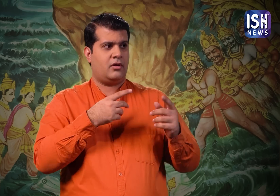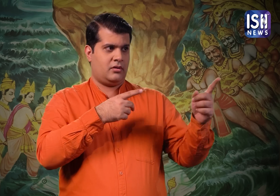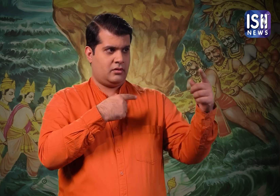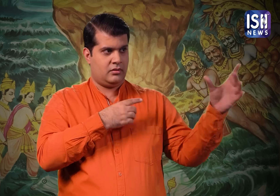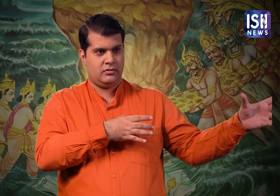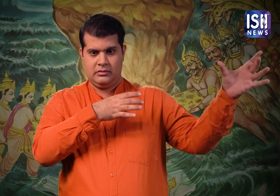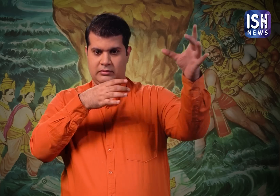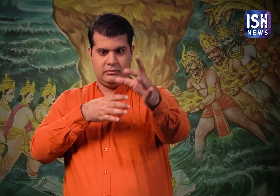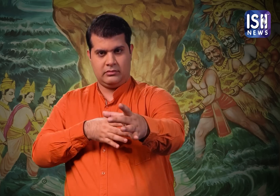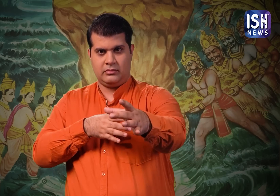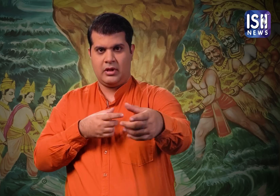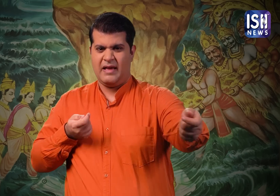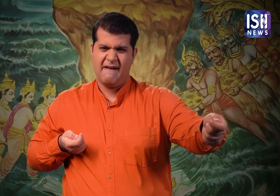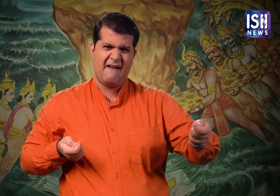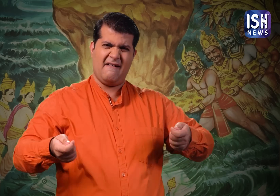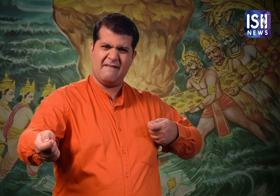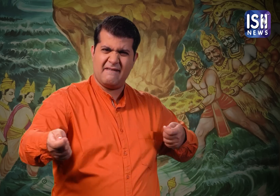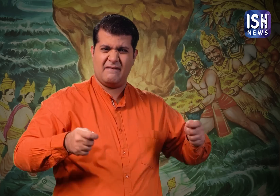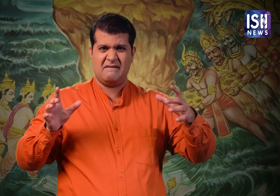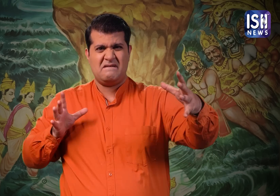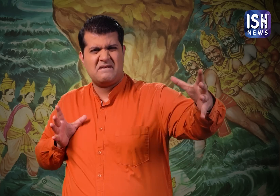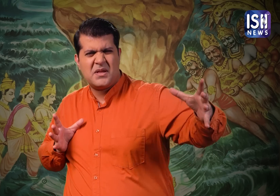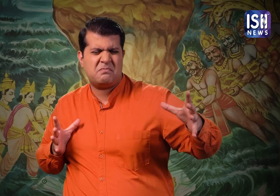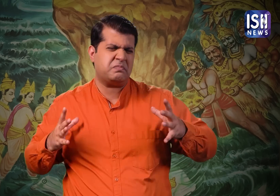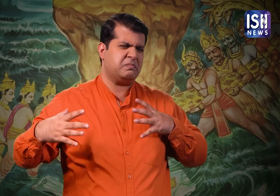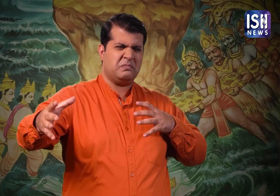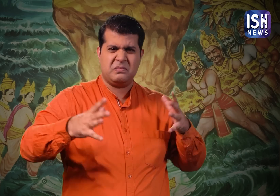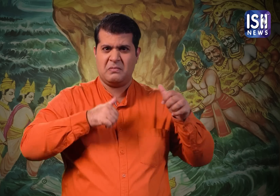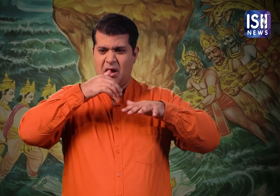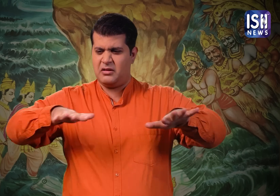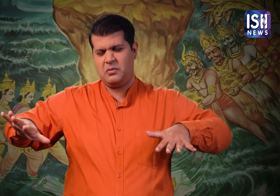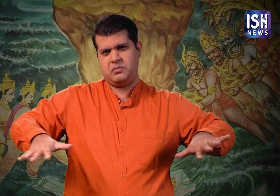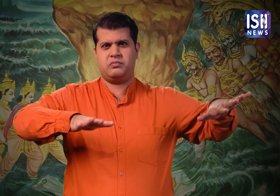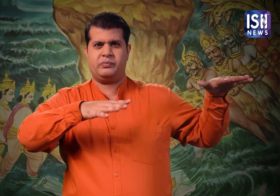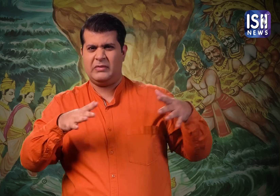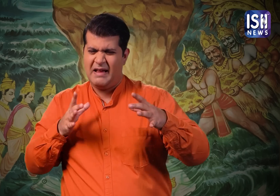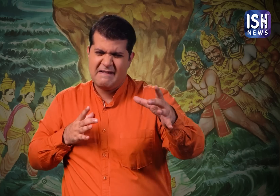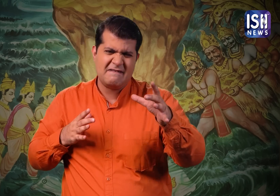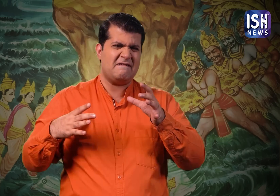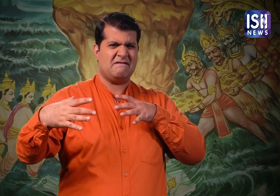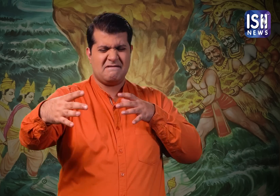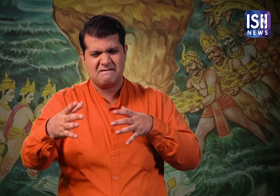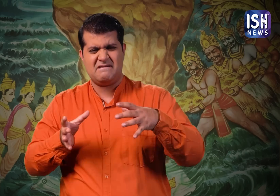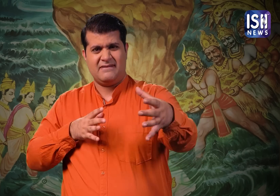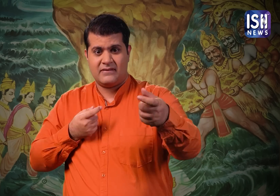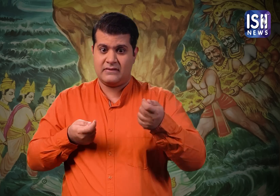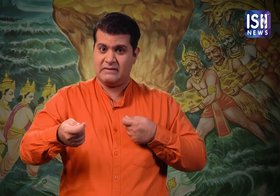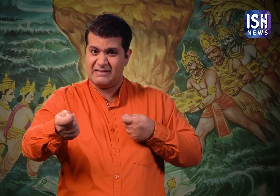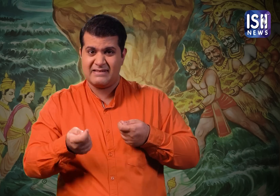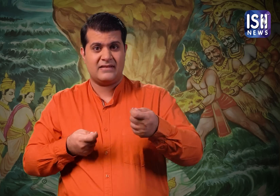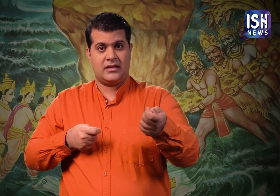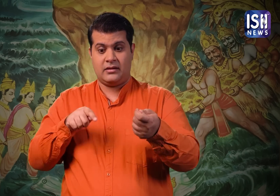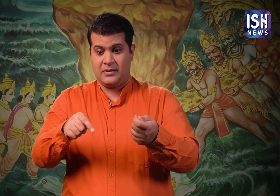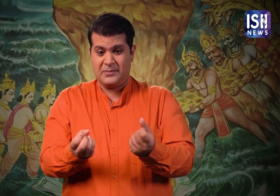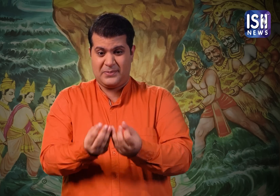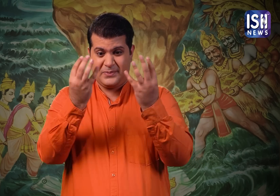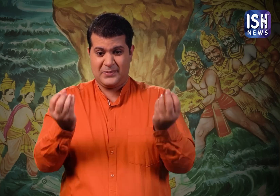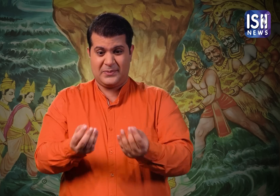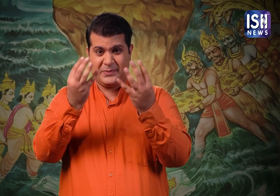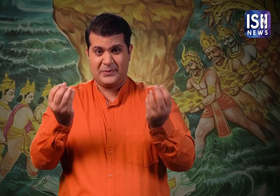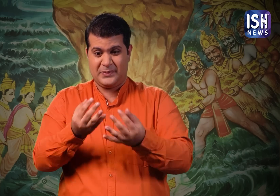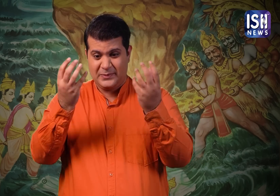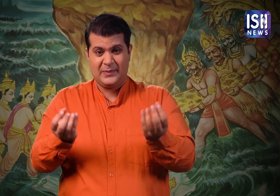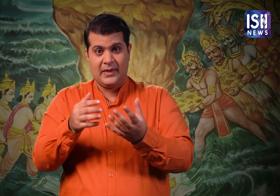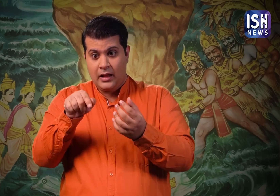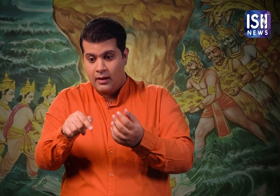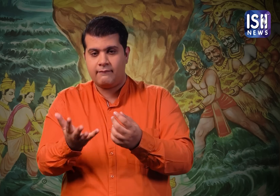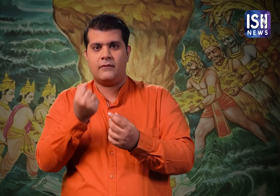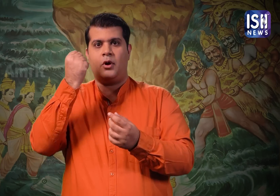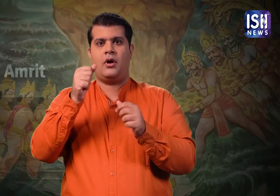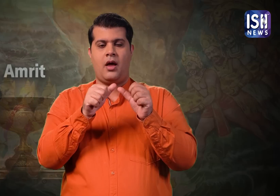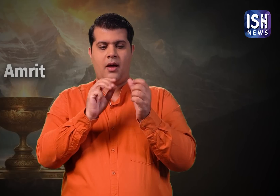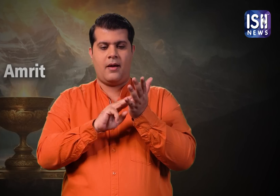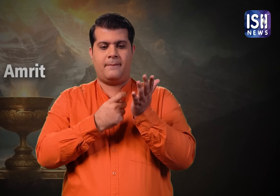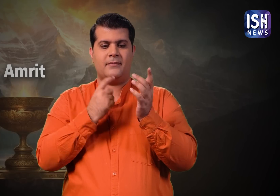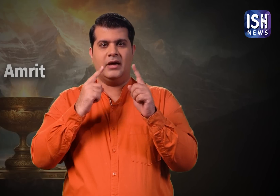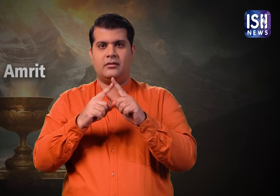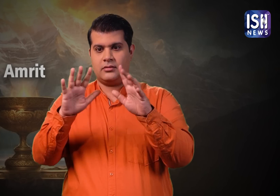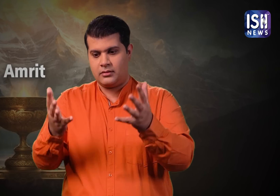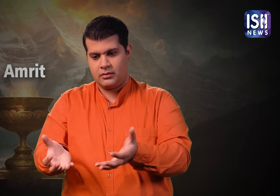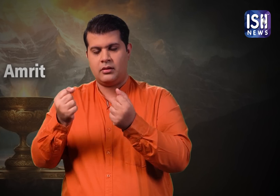Devatas told them that after the Samudramanthan, when they will get the 'Amrit Kalash',